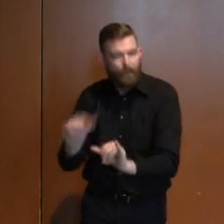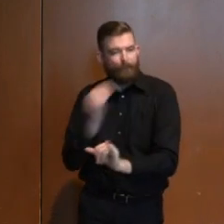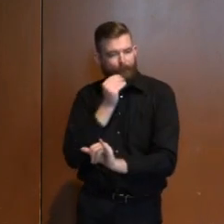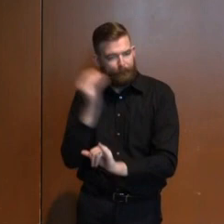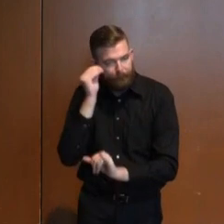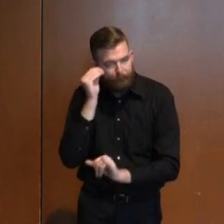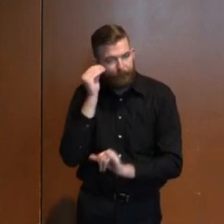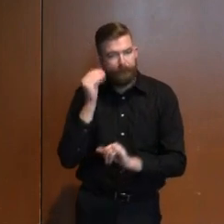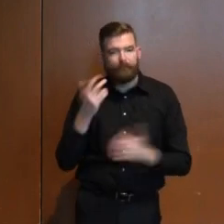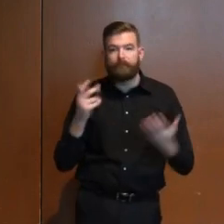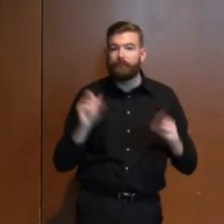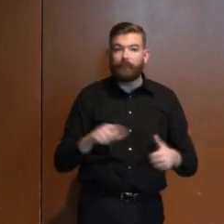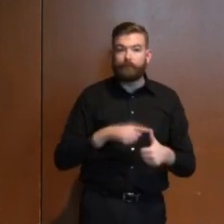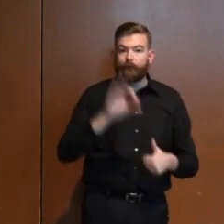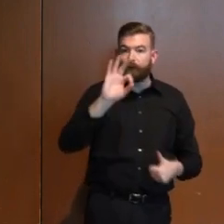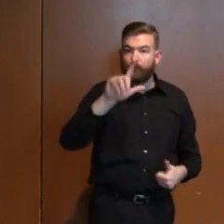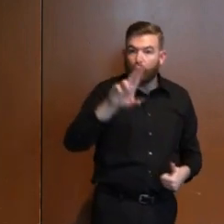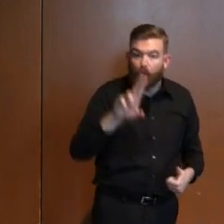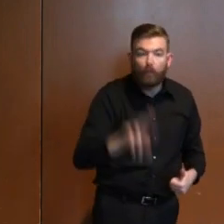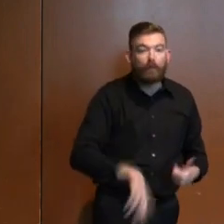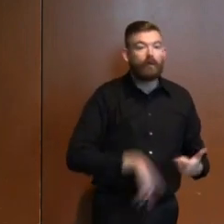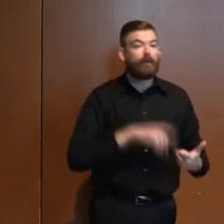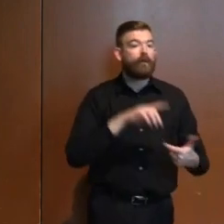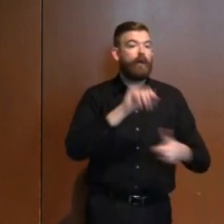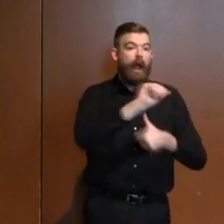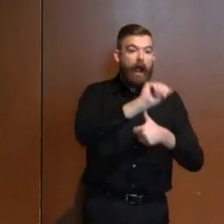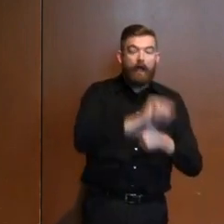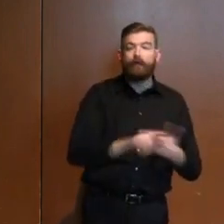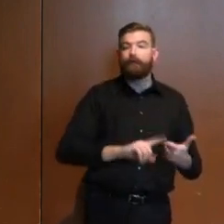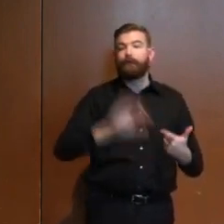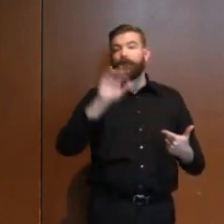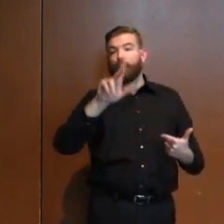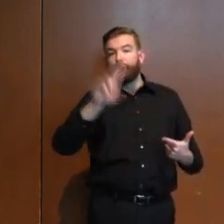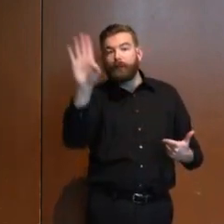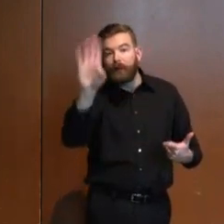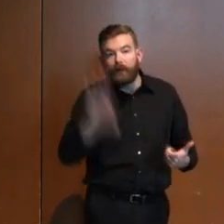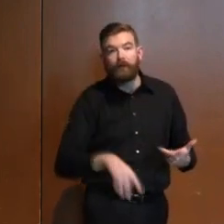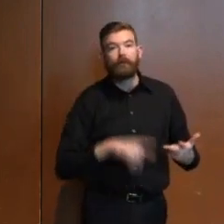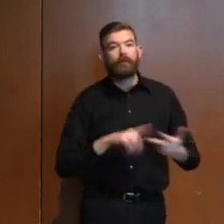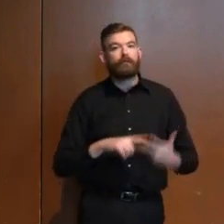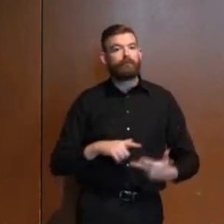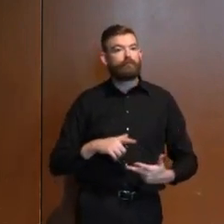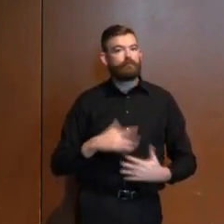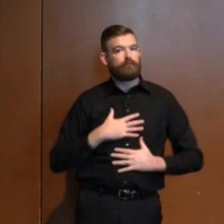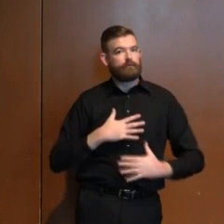BECAUSE THIS IS STILL IN THE MIDDLE OF OUR RESPIRATORY SEASON.